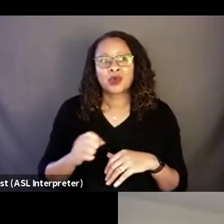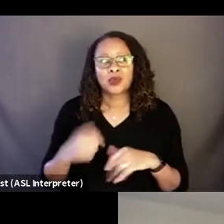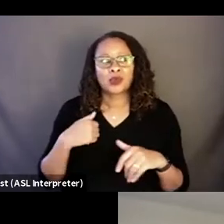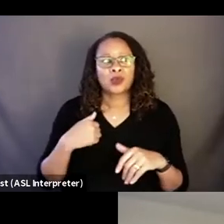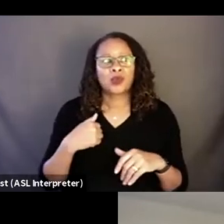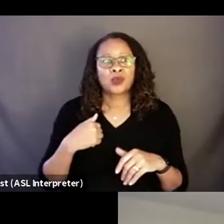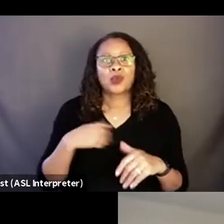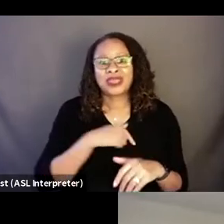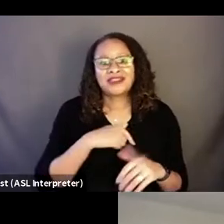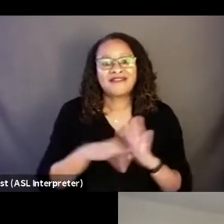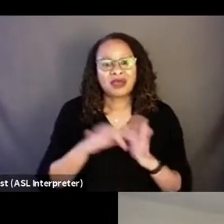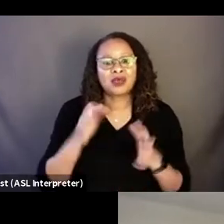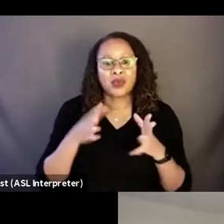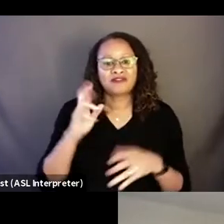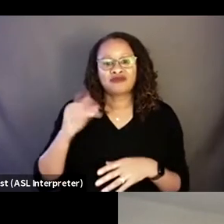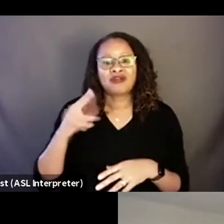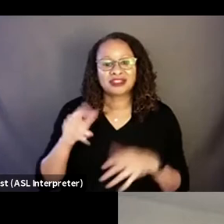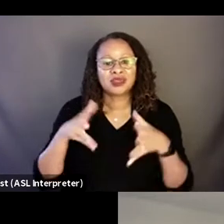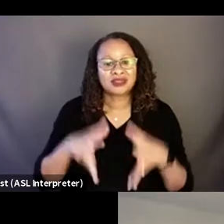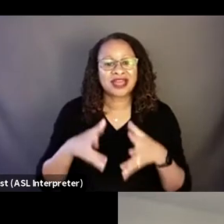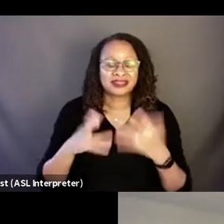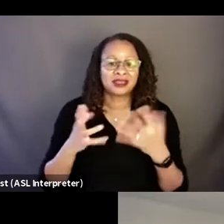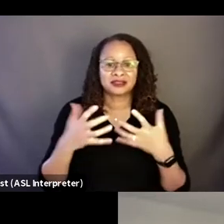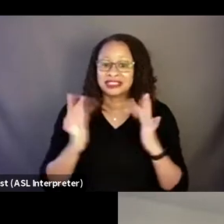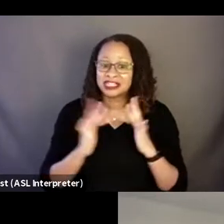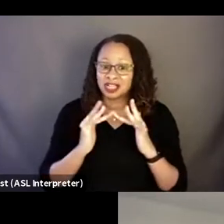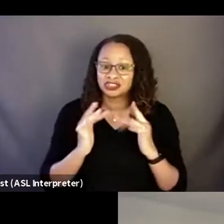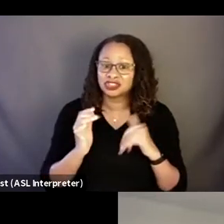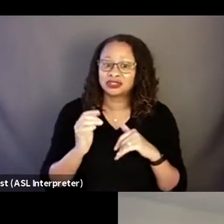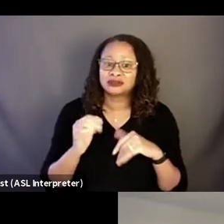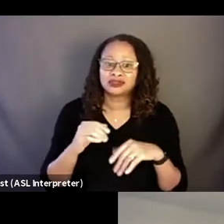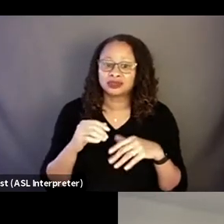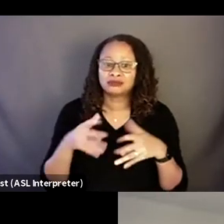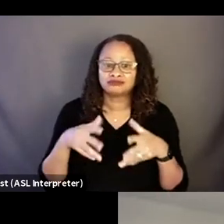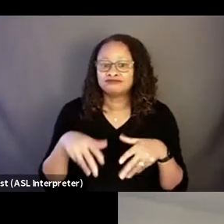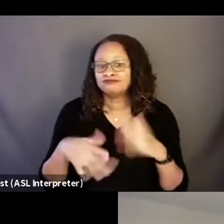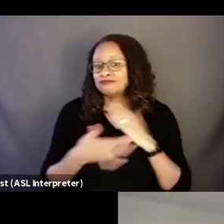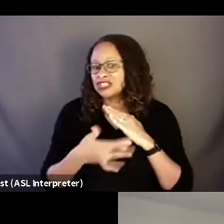Hmm. And how how's Olga doing? I really liked her character.